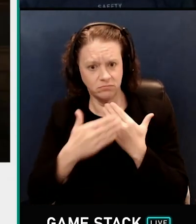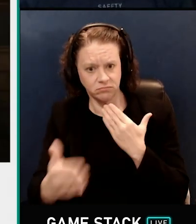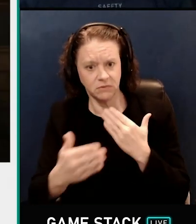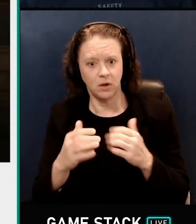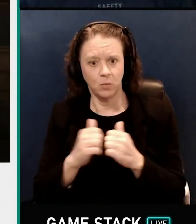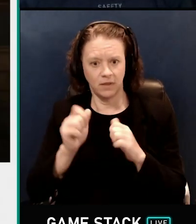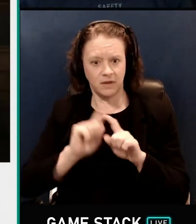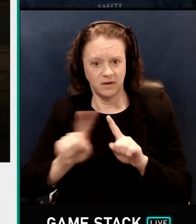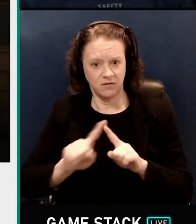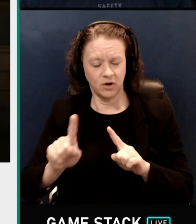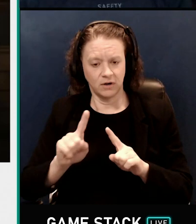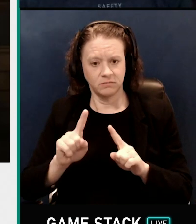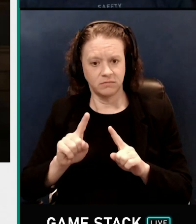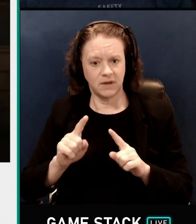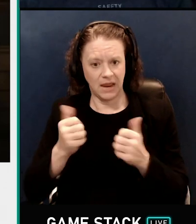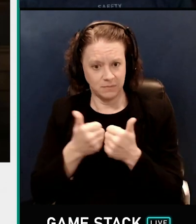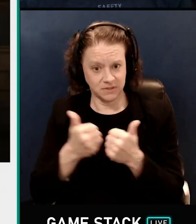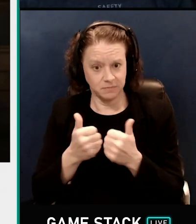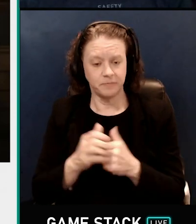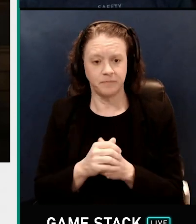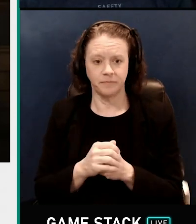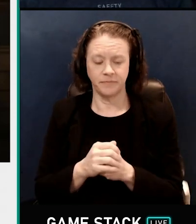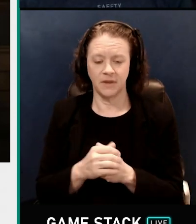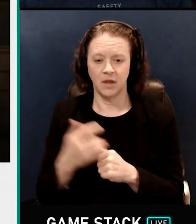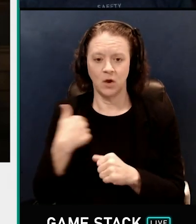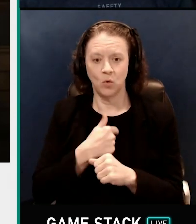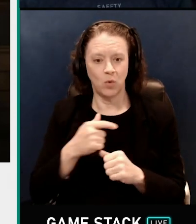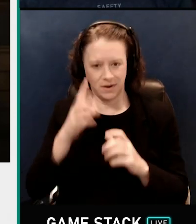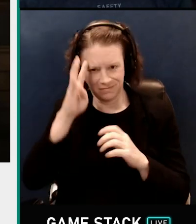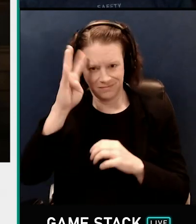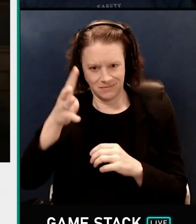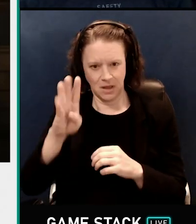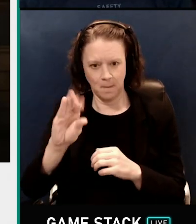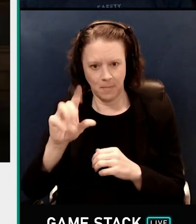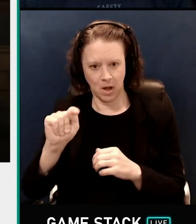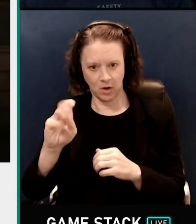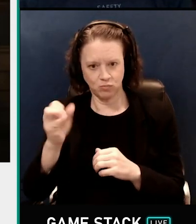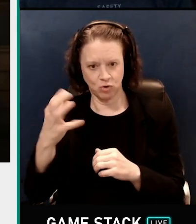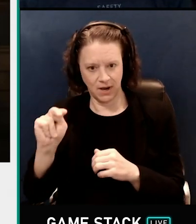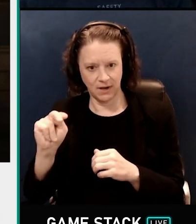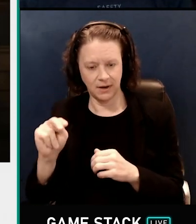something a bit more intelligent and adaptive, while still technically very similar to bot scripting,